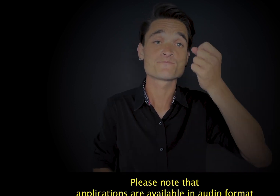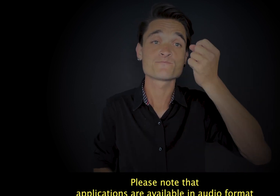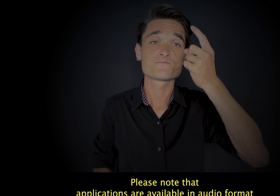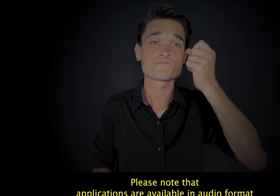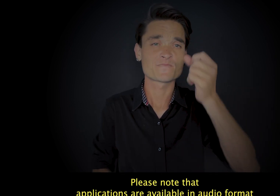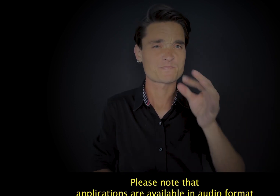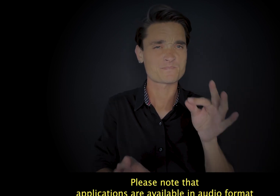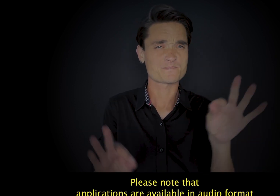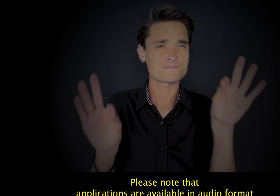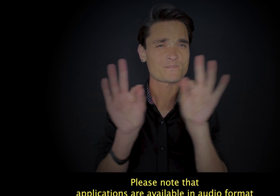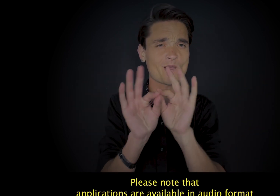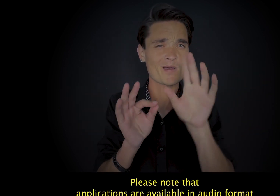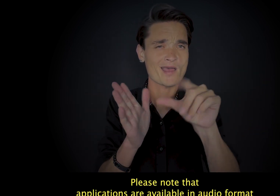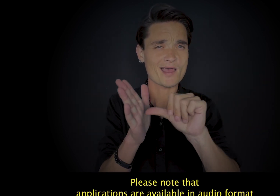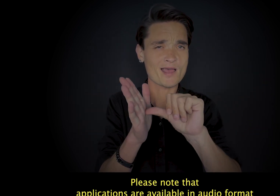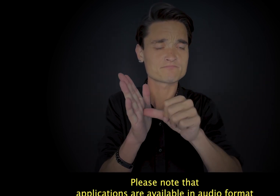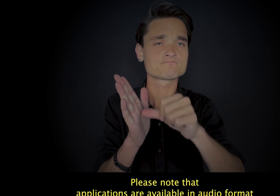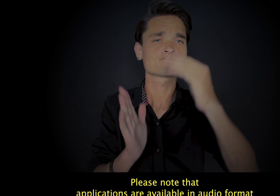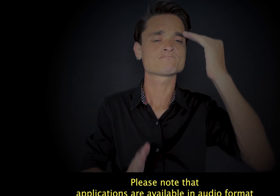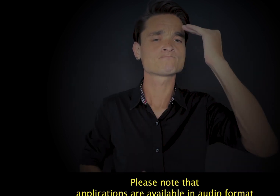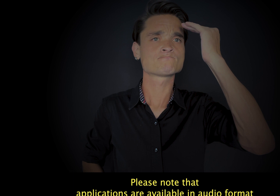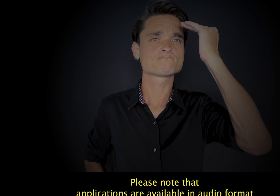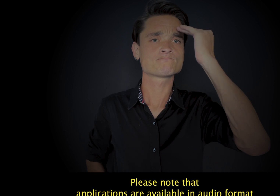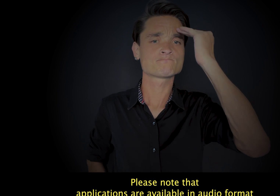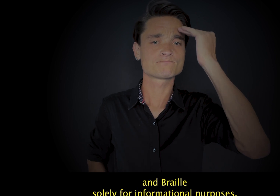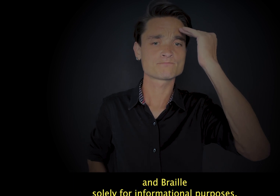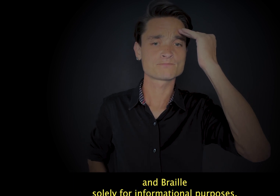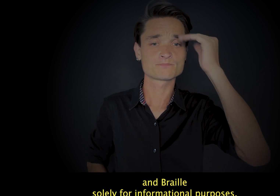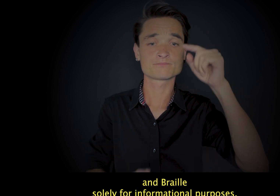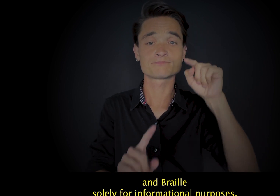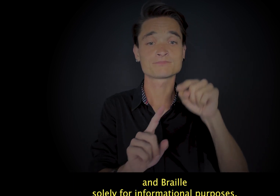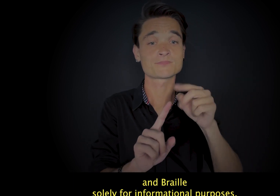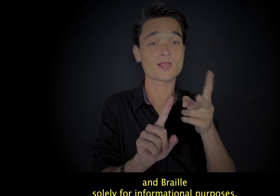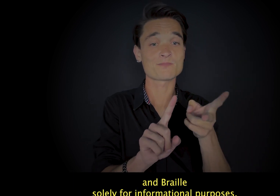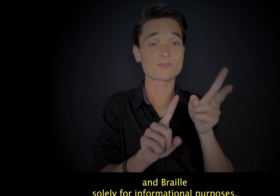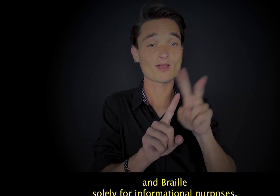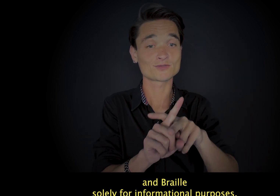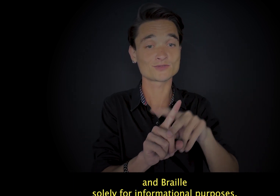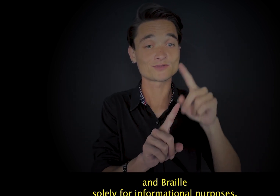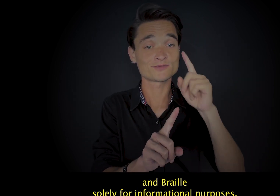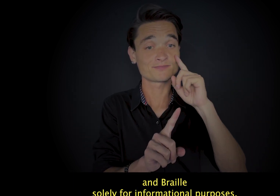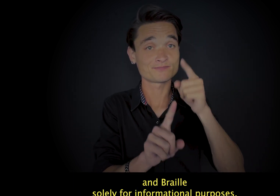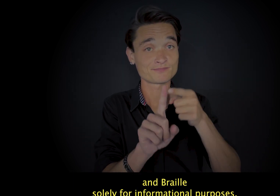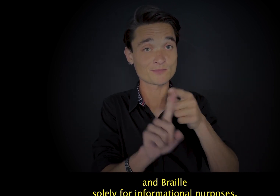Please note that applications are available in audio format and Braille solely for informational purposes.